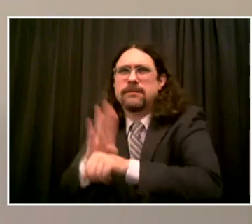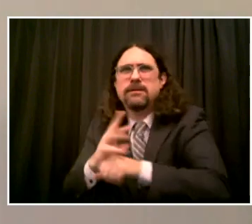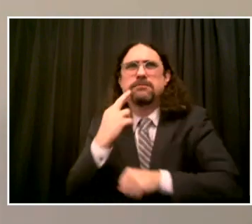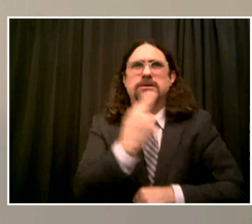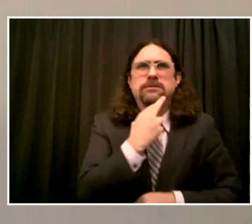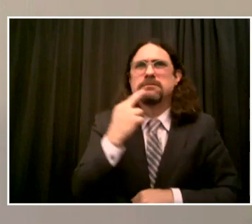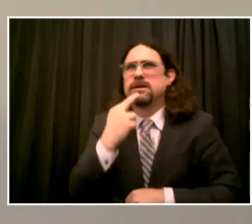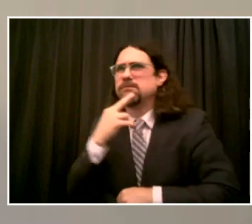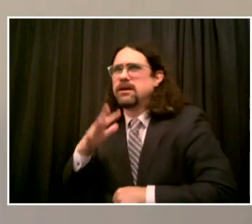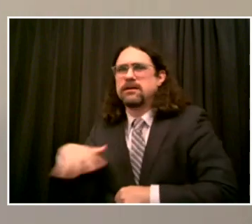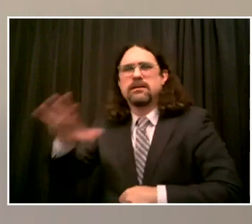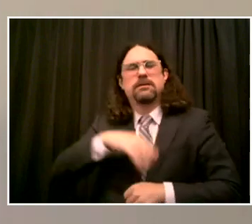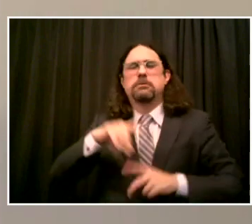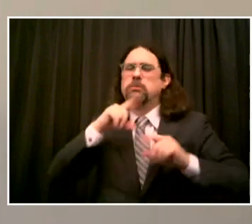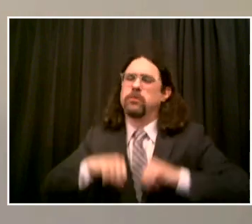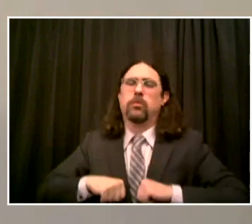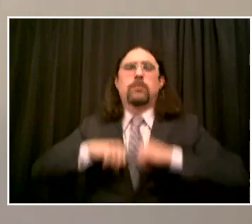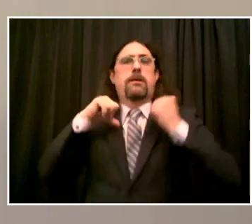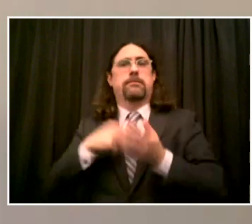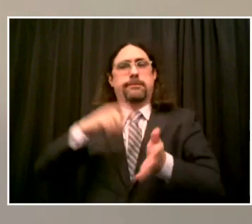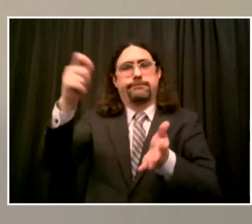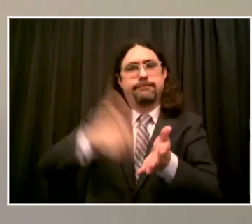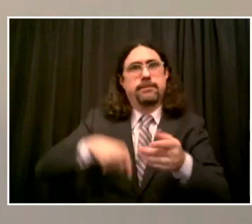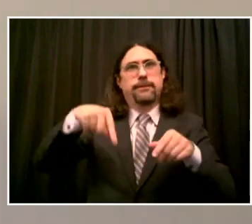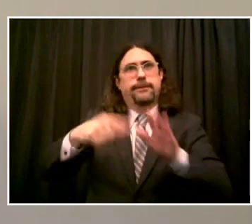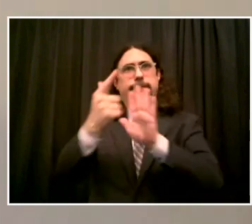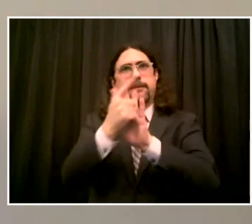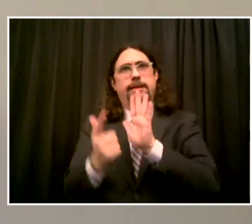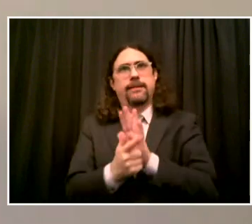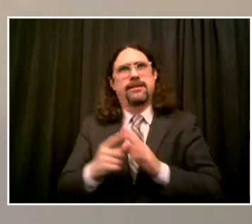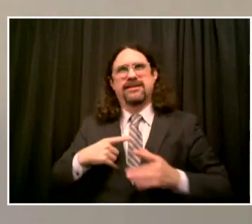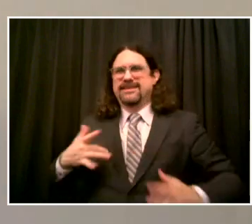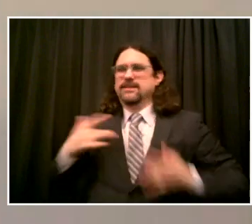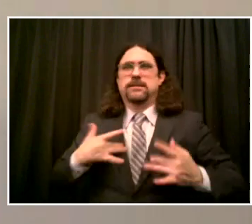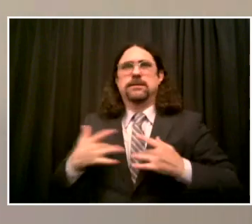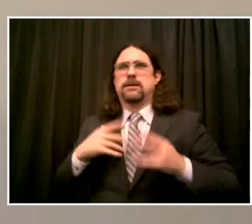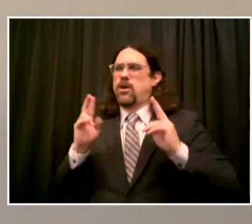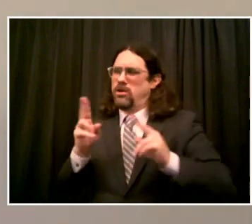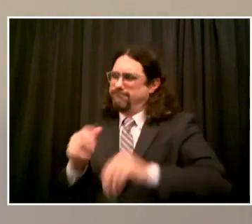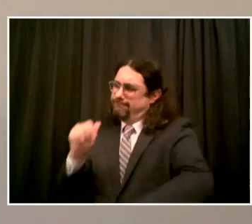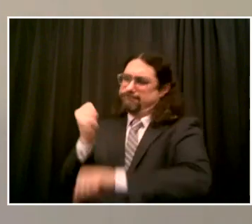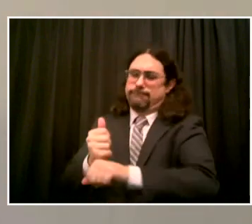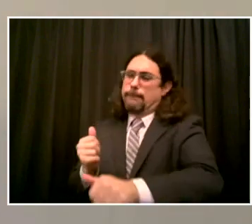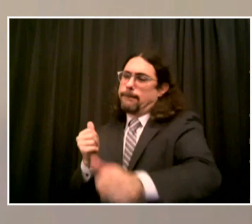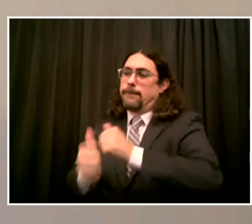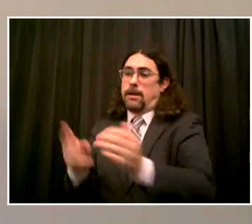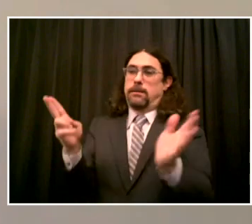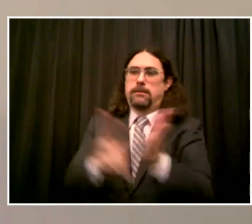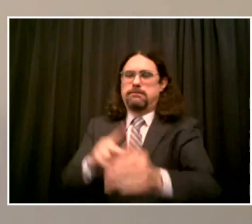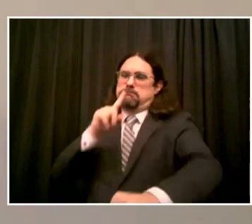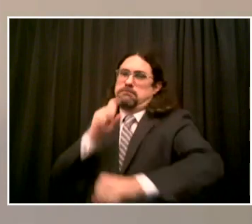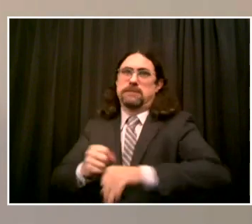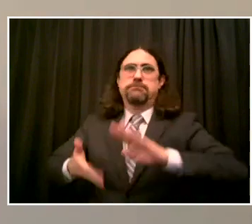AND GRATEFUL FOR EVERYONE TO HELPED BRING IT TO THE TABLE TODAY. THERE'S NEVER BEEN GREATER URGENCY TO GET Co] THIS DONE.